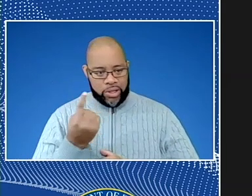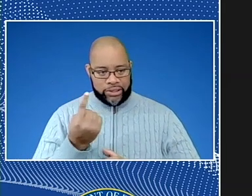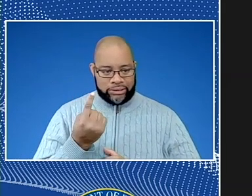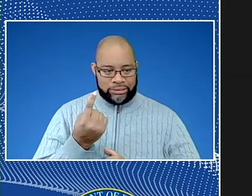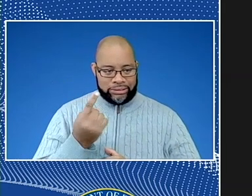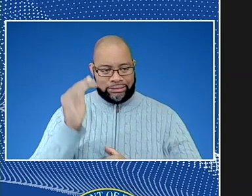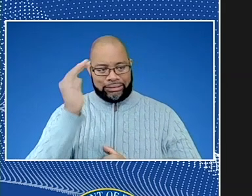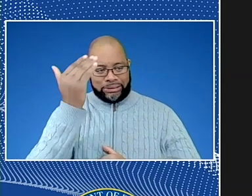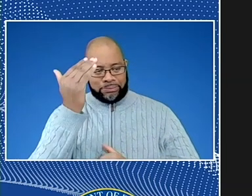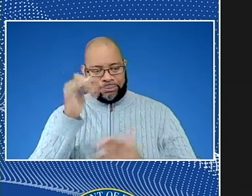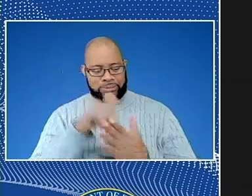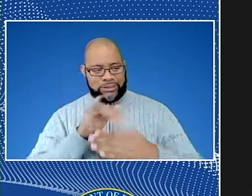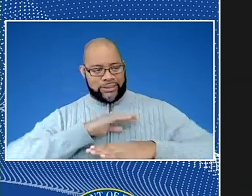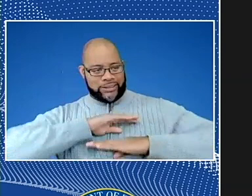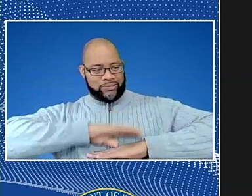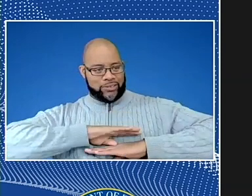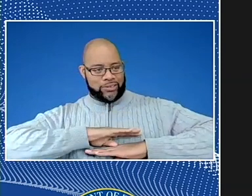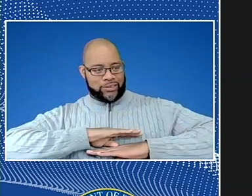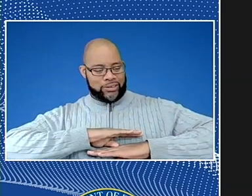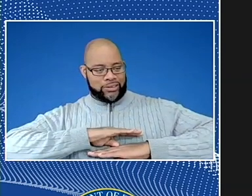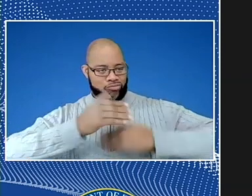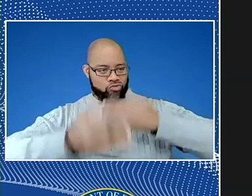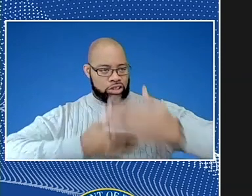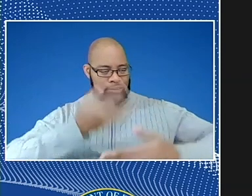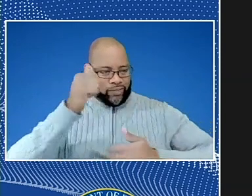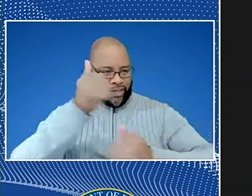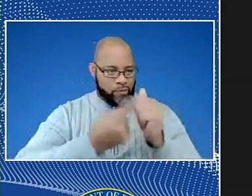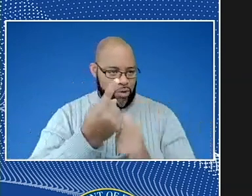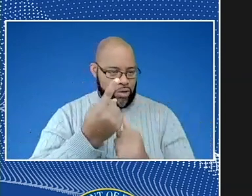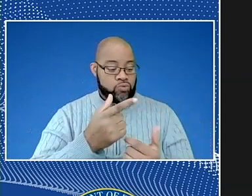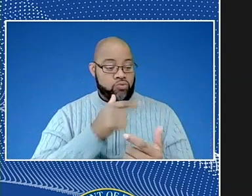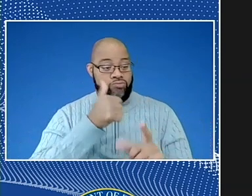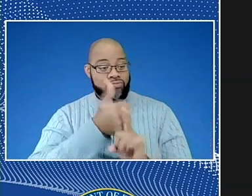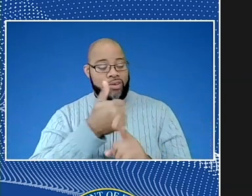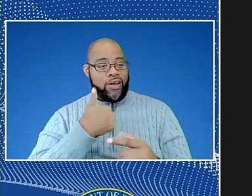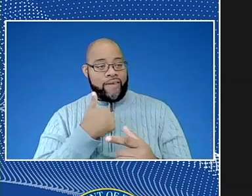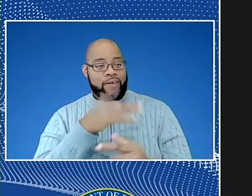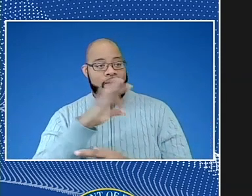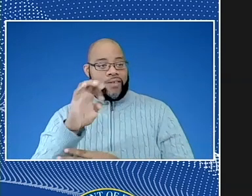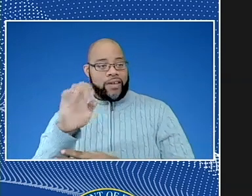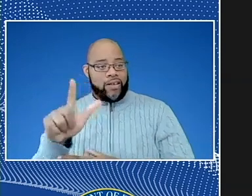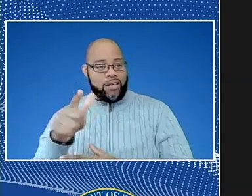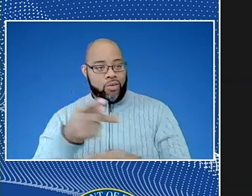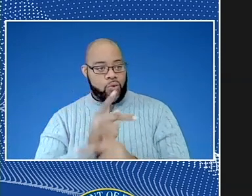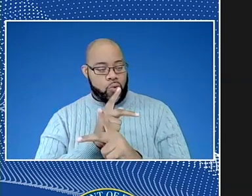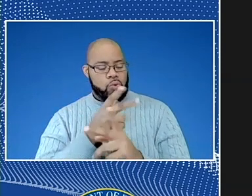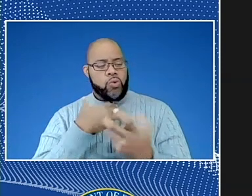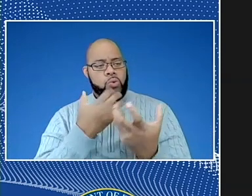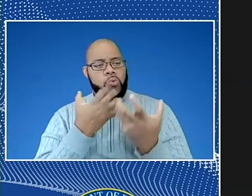a sufficient process for everyone who has an FFEL Loan. So I wanted to just tell y'all a little